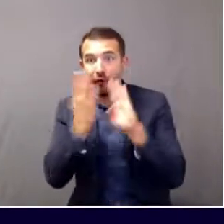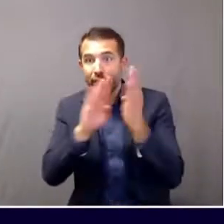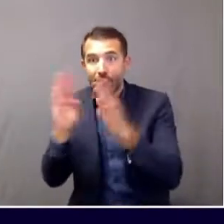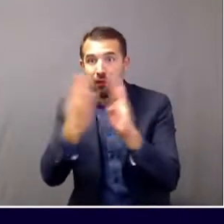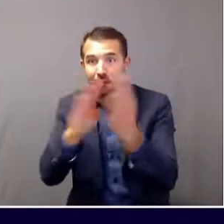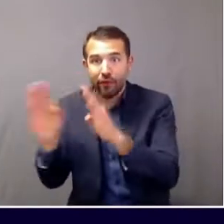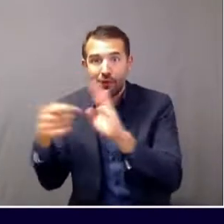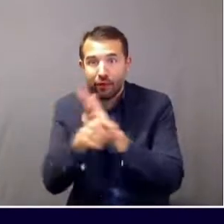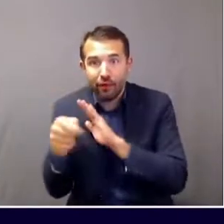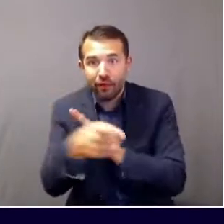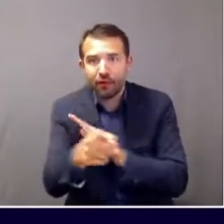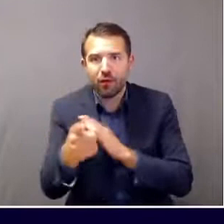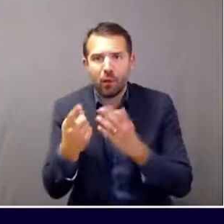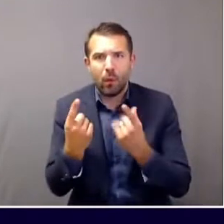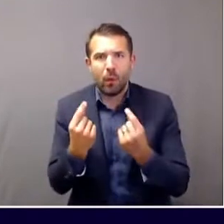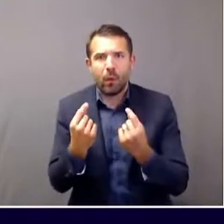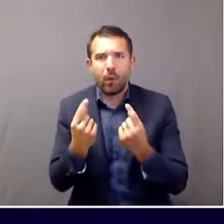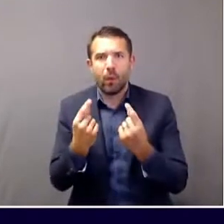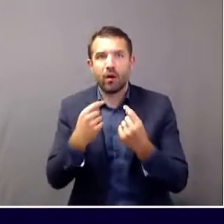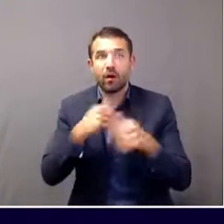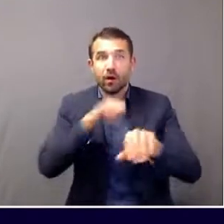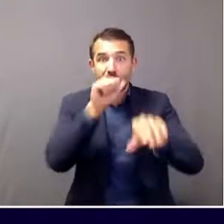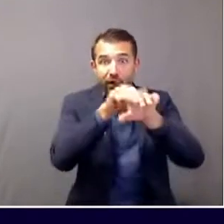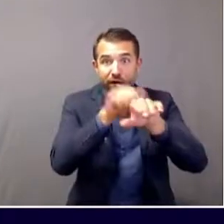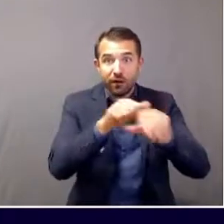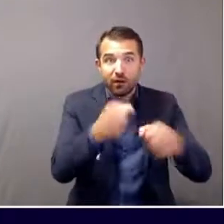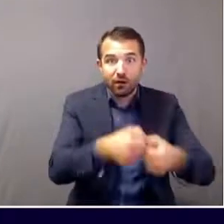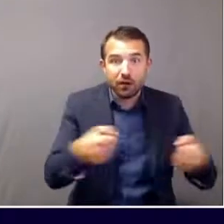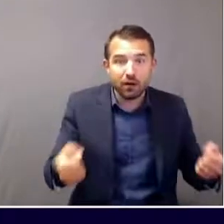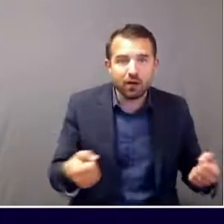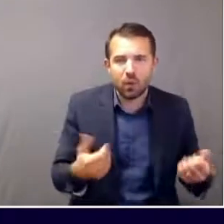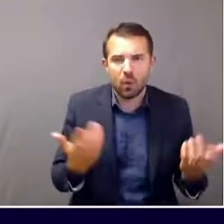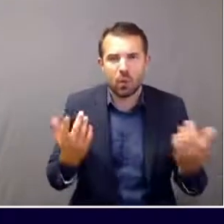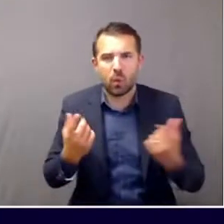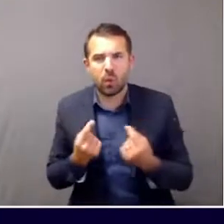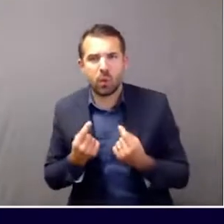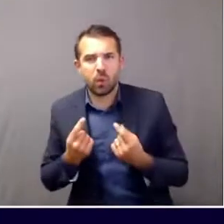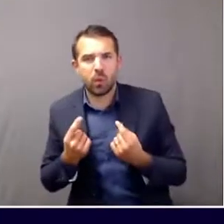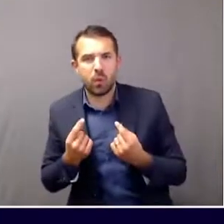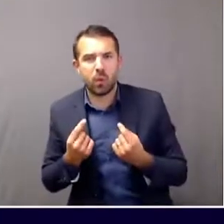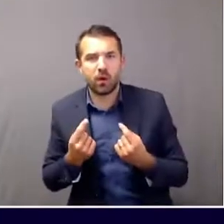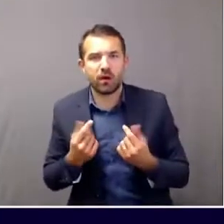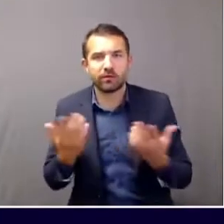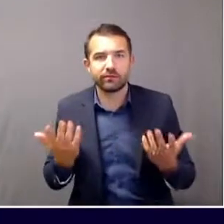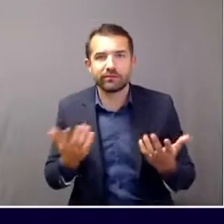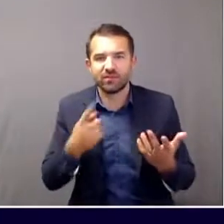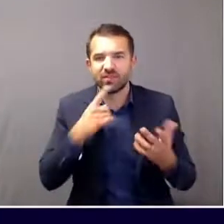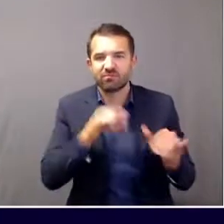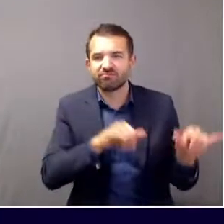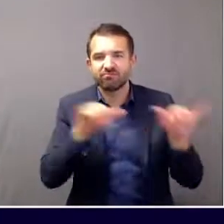comes to trick or treating he wanted to do this in the same